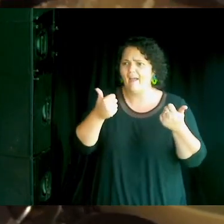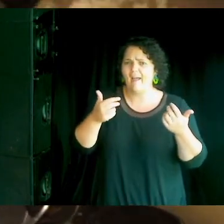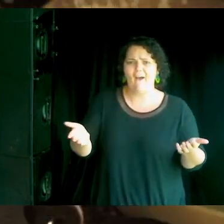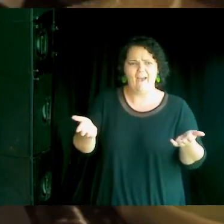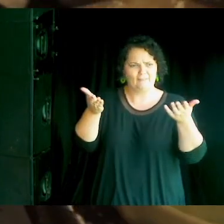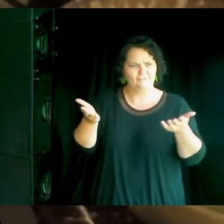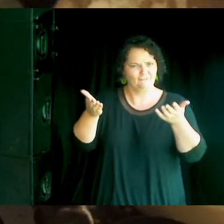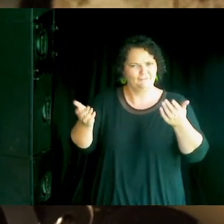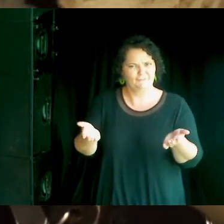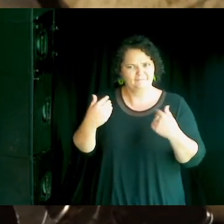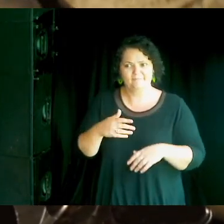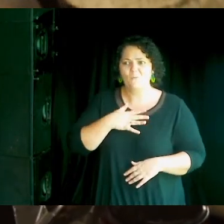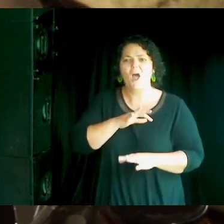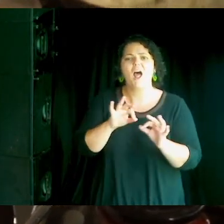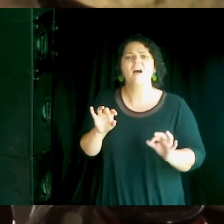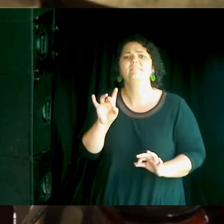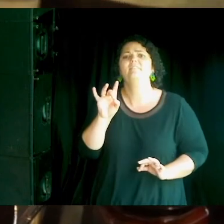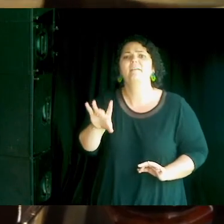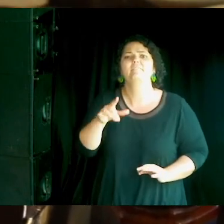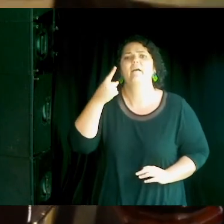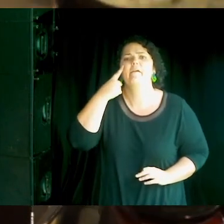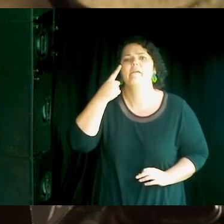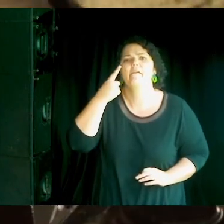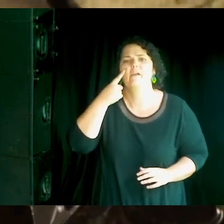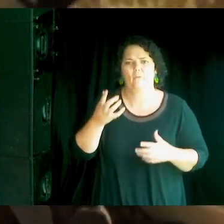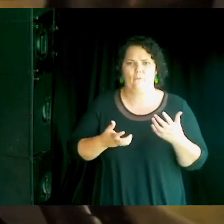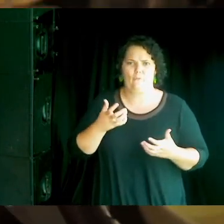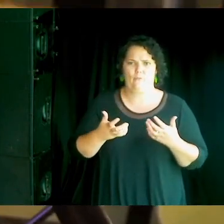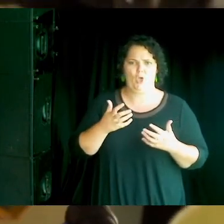to try to cook this at home because it's actually a lot a lot of fun I know it will be a process it